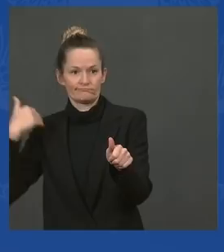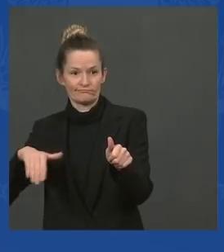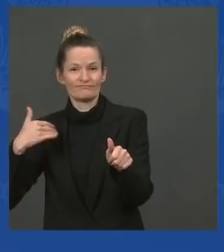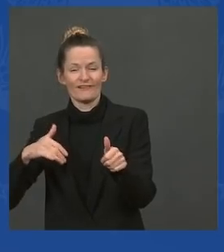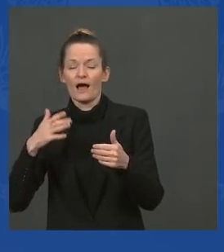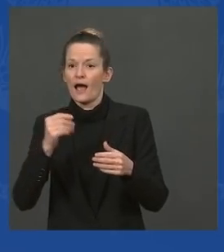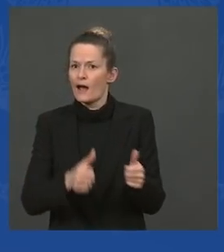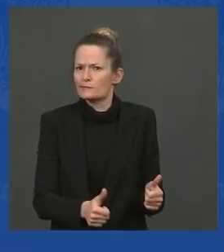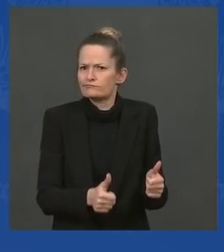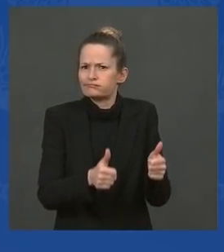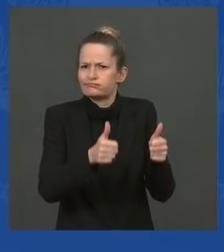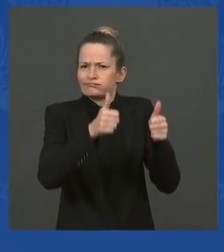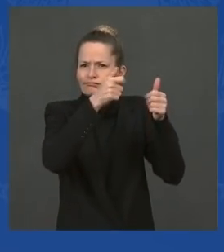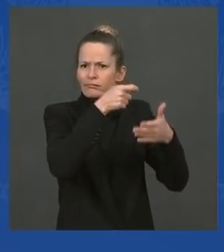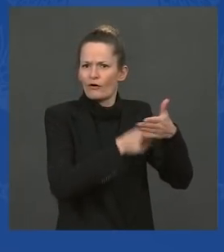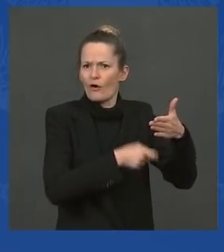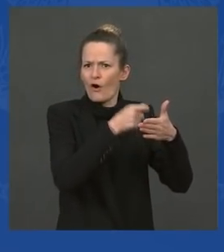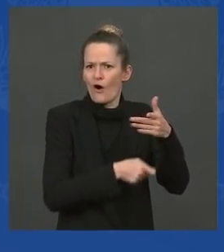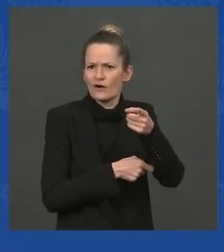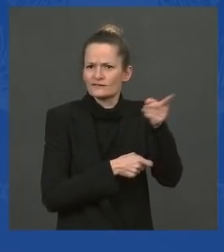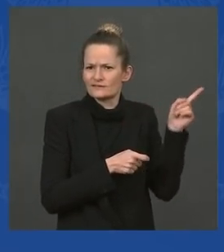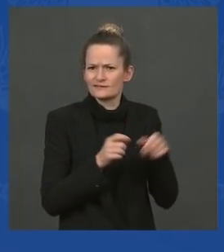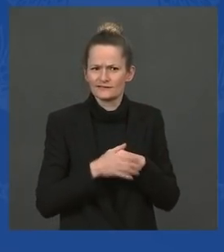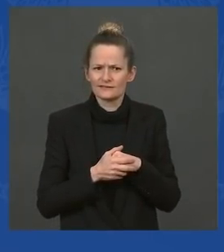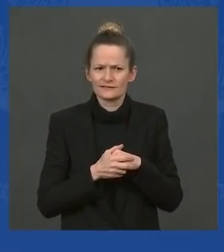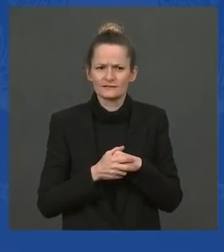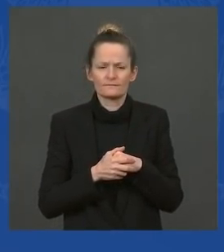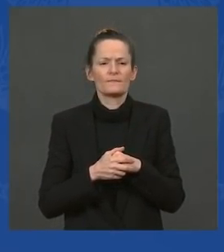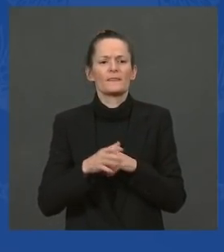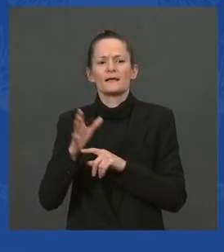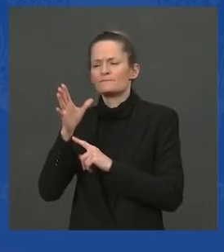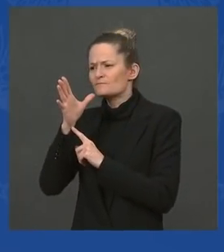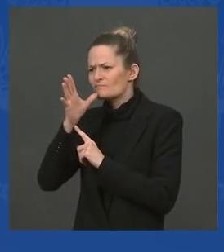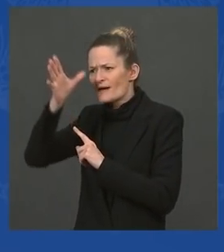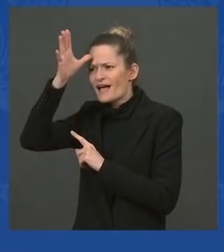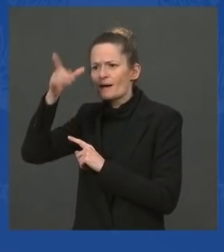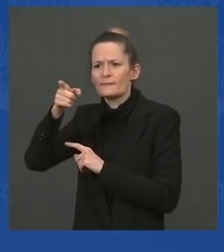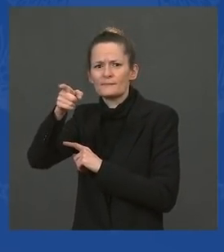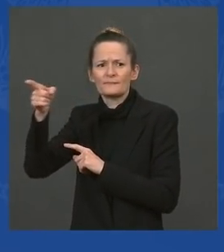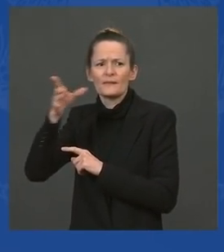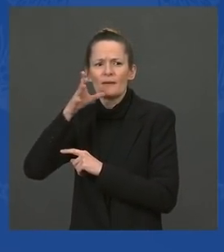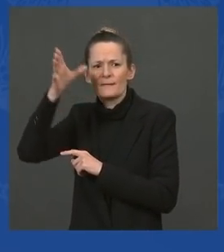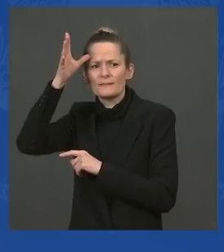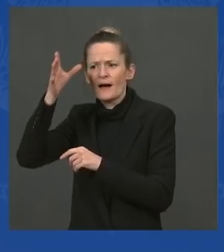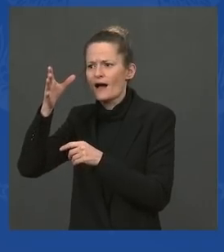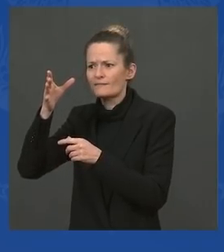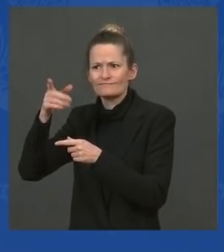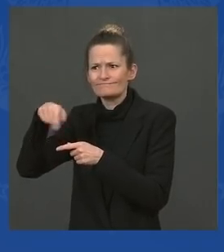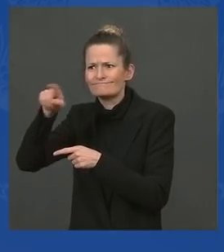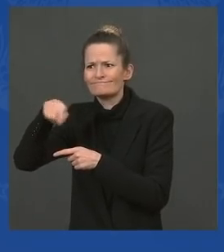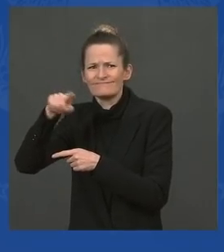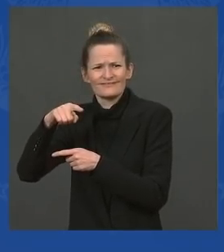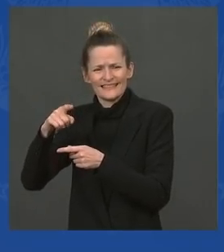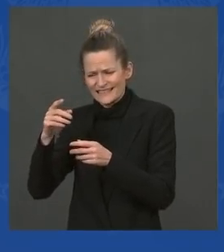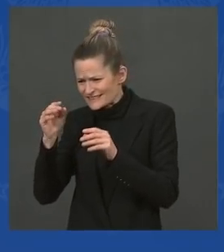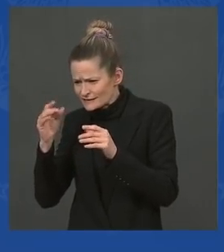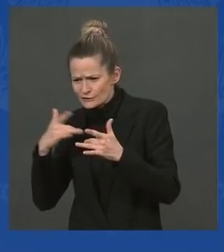"Will there be enough food we can afford to buy for the holidays? Will we be able to get Christmas presents to the kids on time?